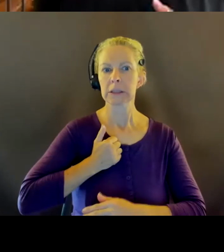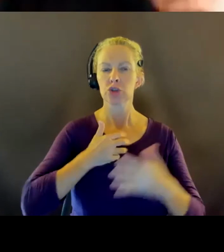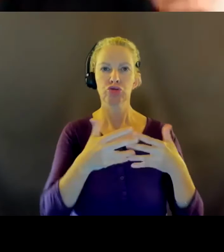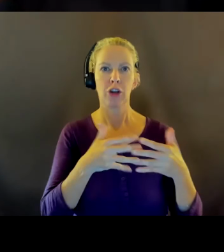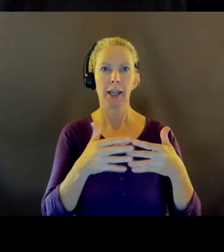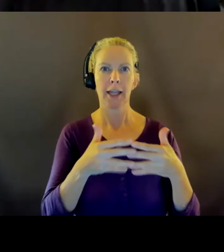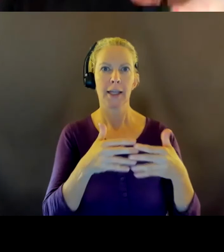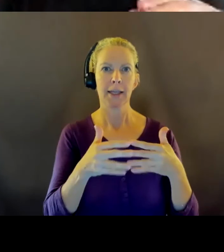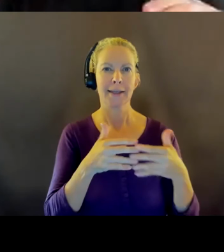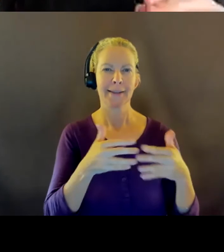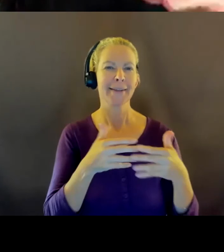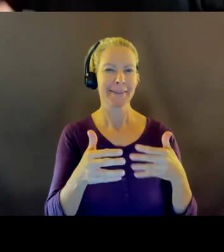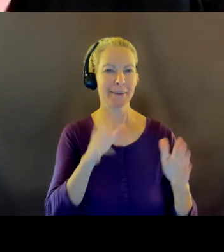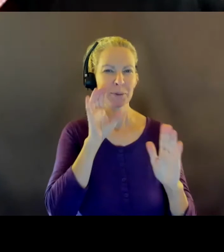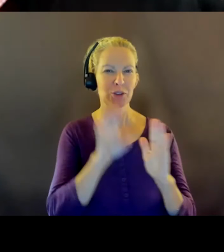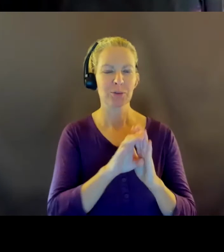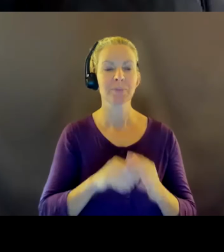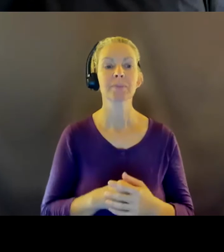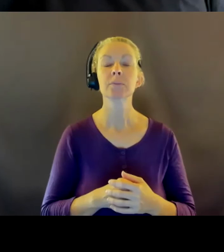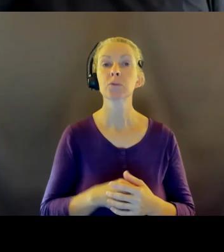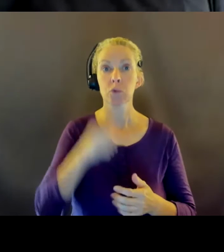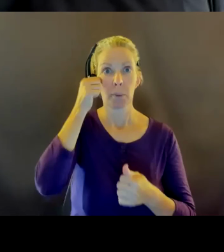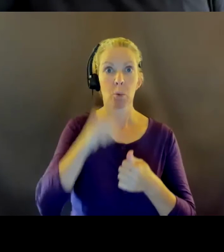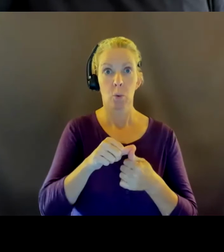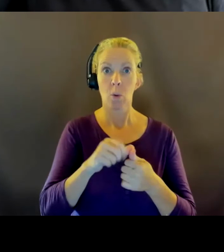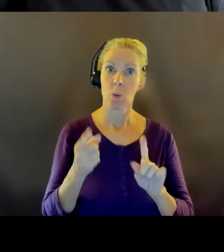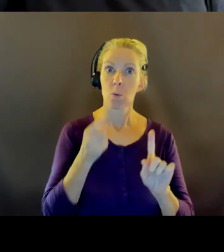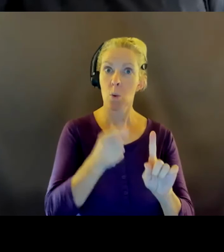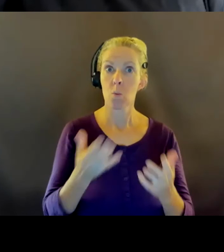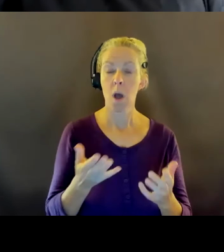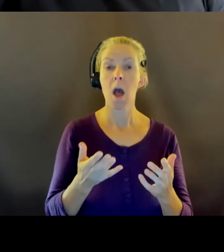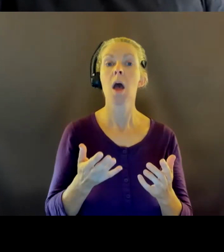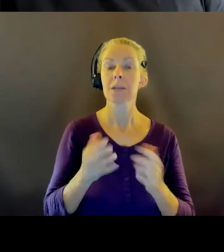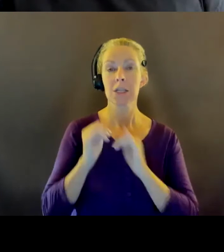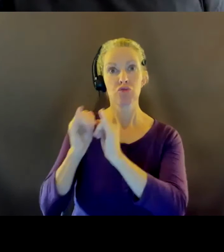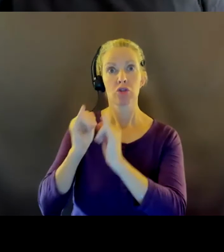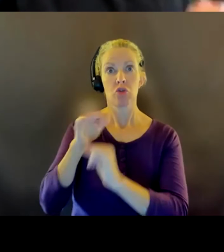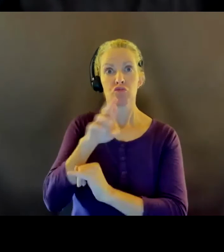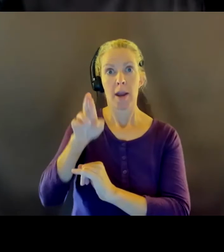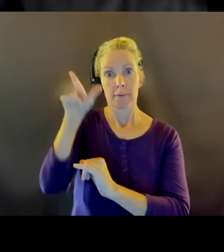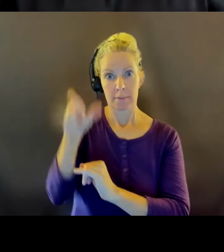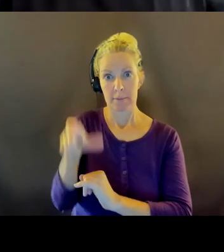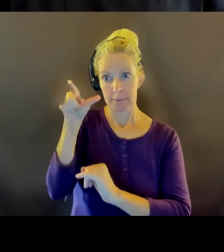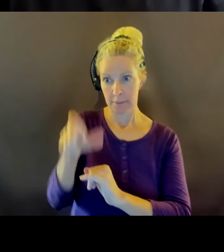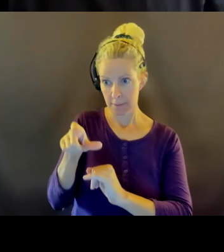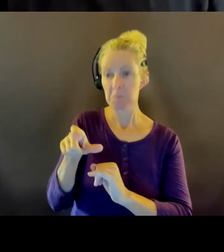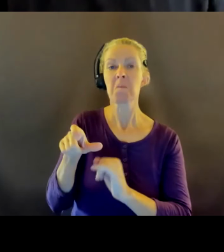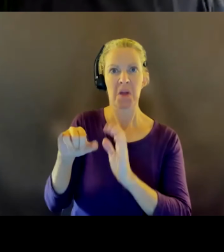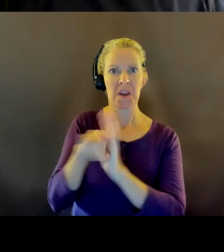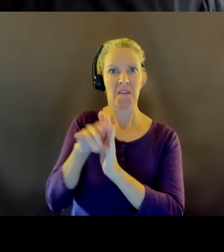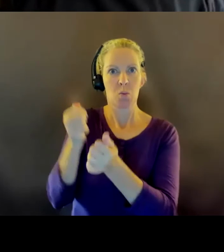I had to do instructions with the right-hand side, adding a color to color the right profits.